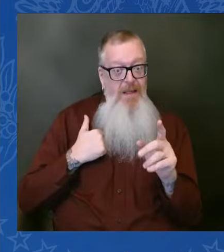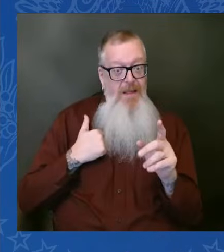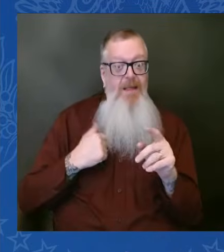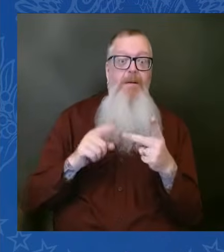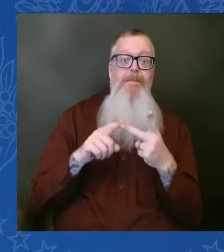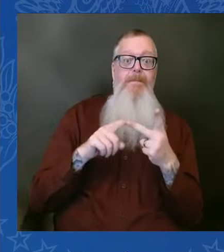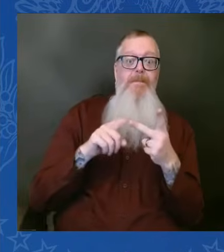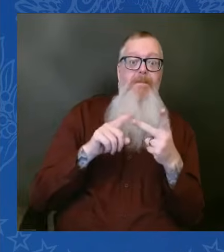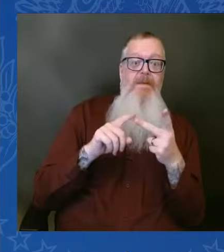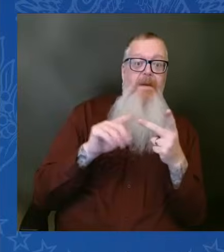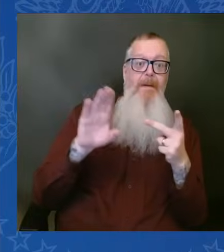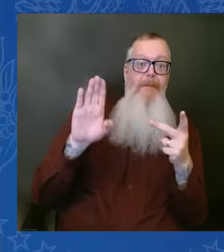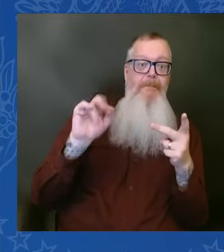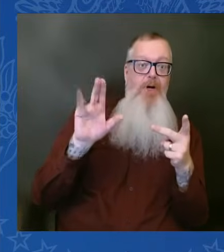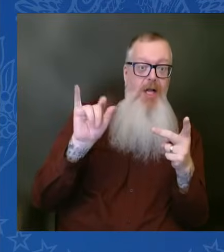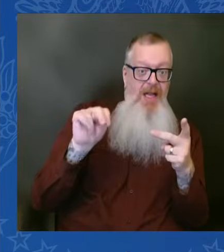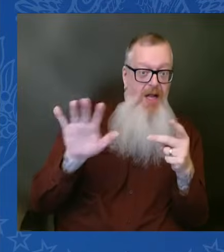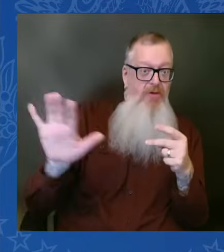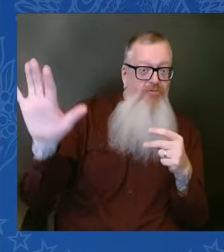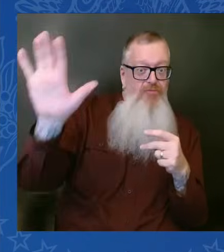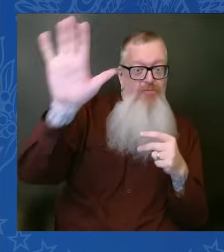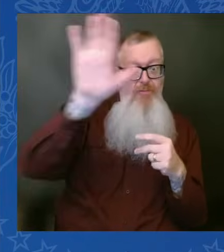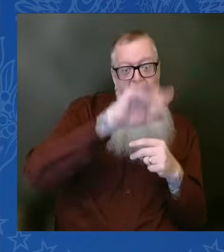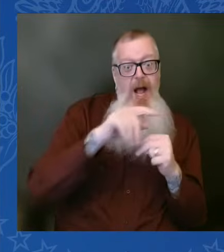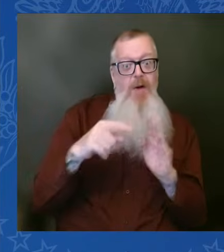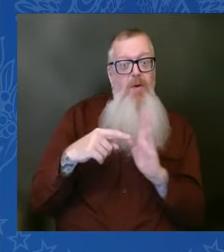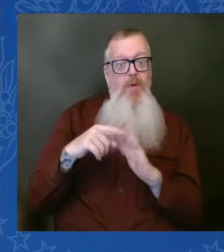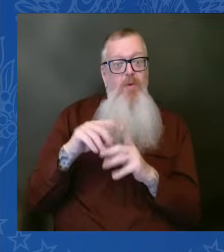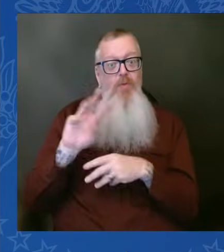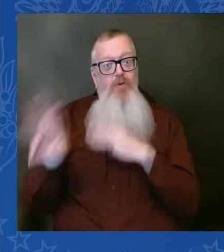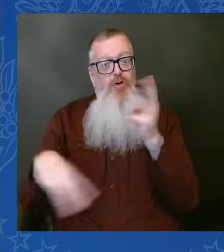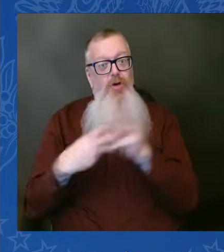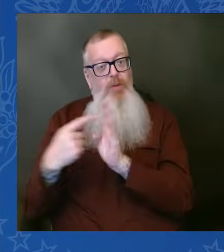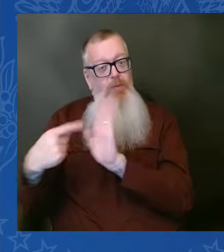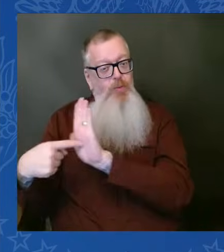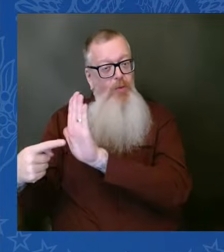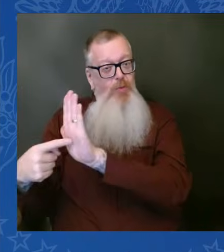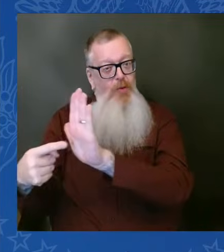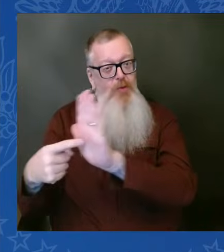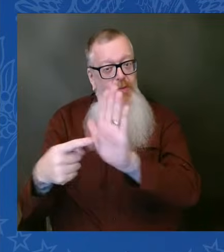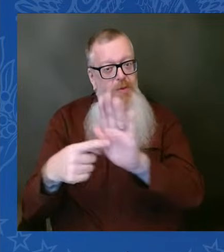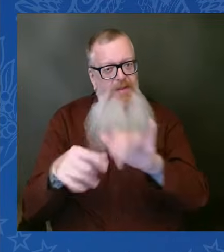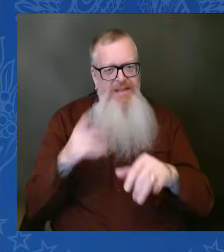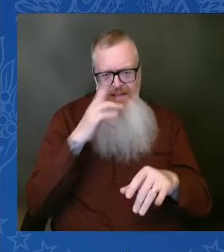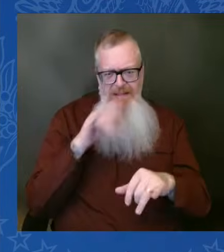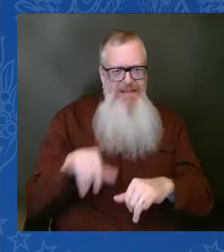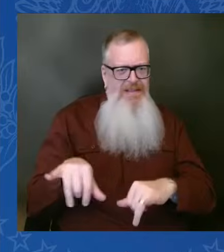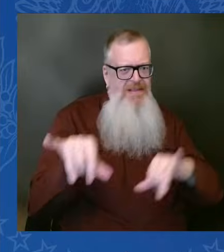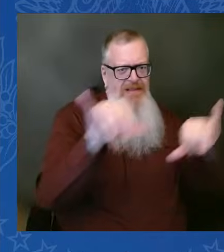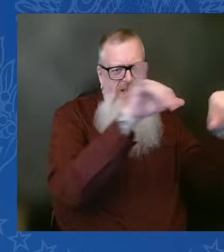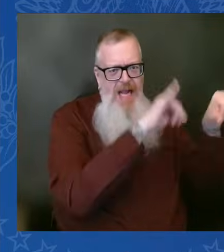and I’ll get you that same exact prescription, from the same exact company for somewhere between 40 to 60 percent less.”